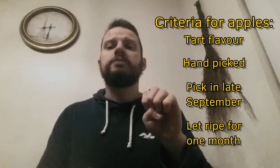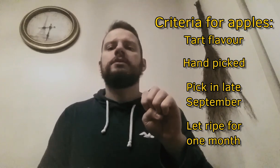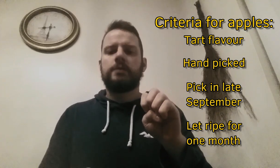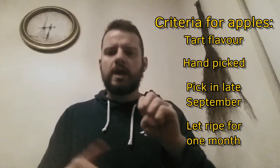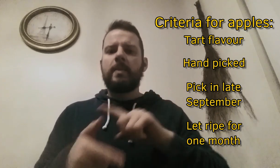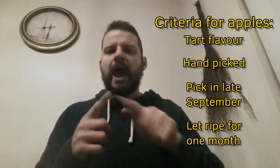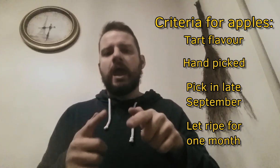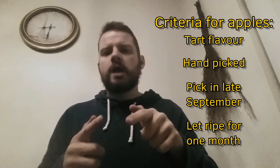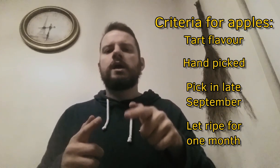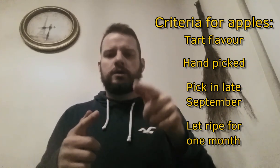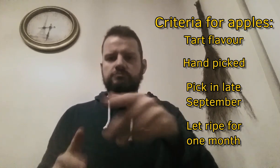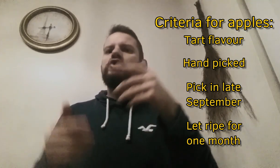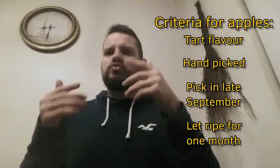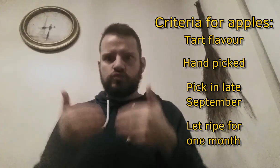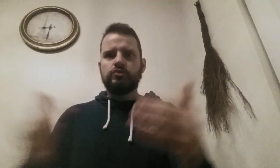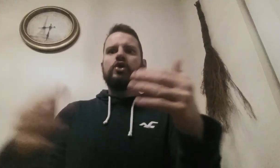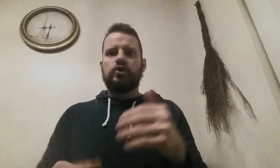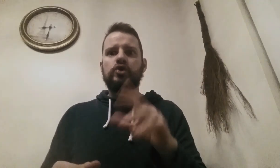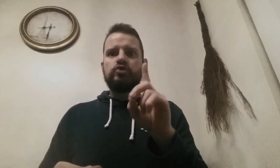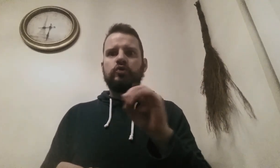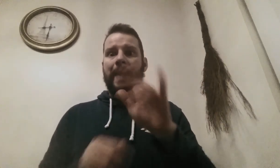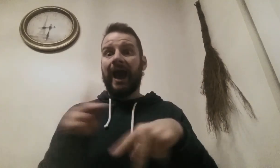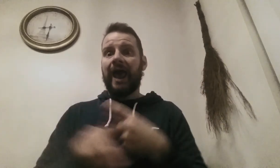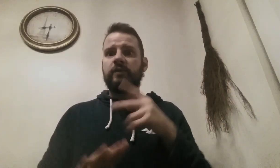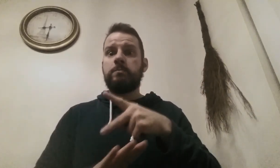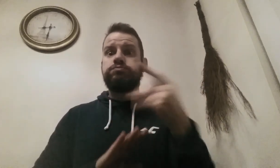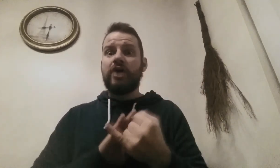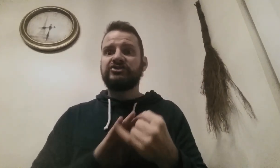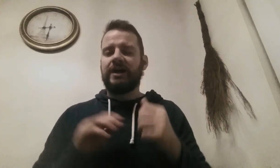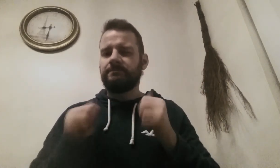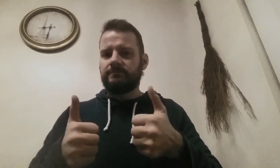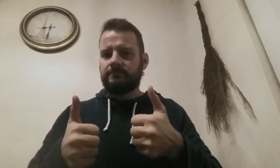Finally, you can do this project!